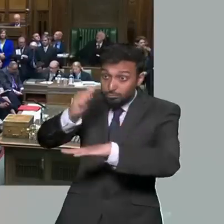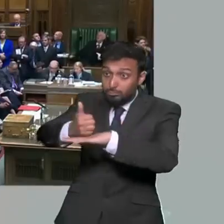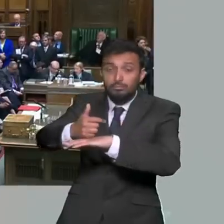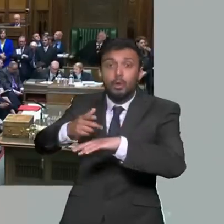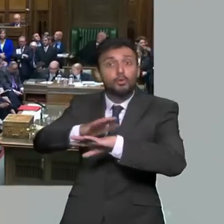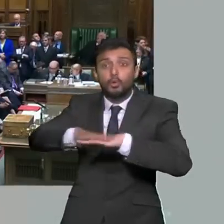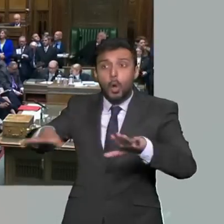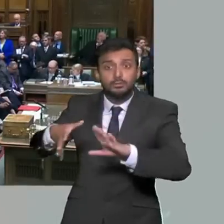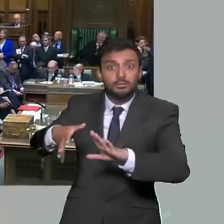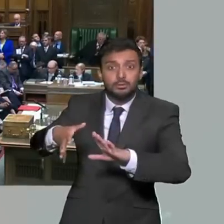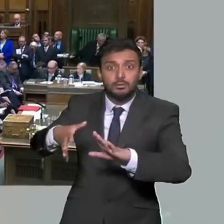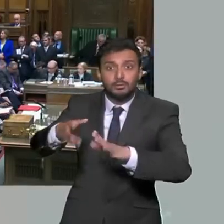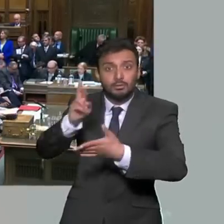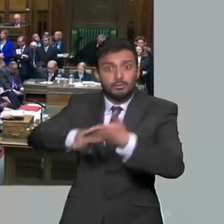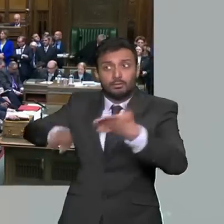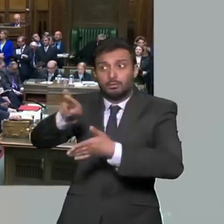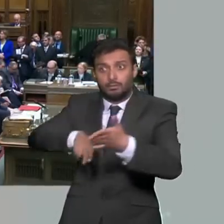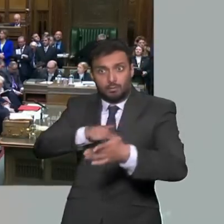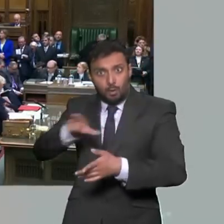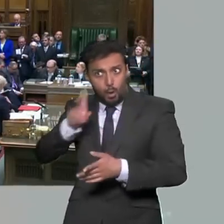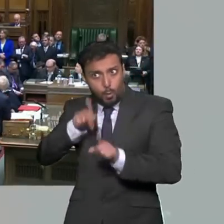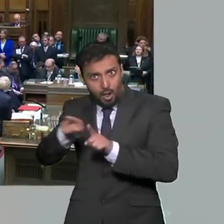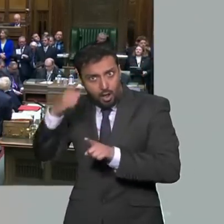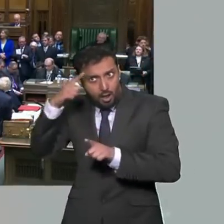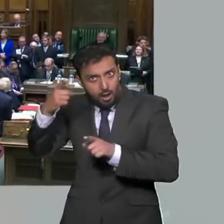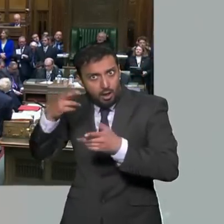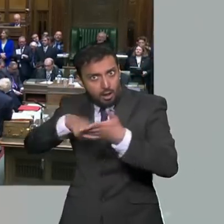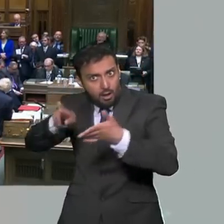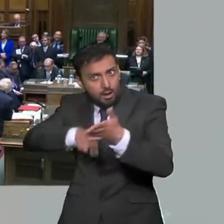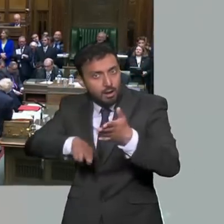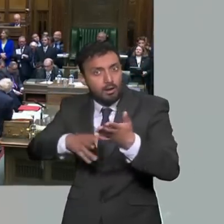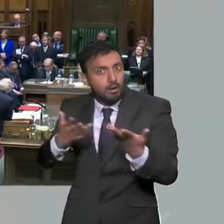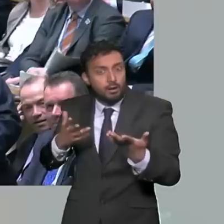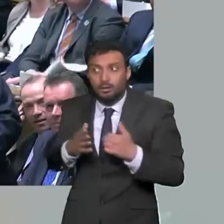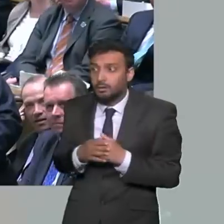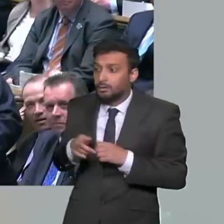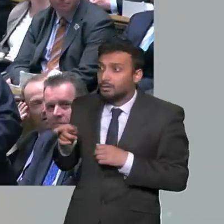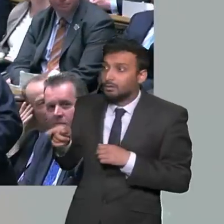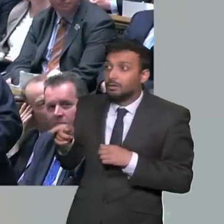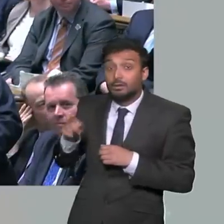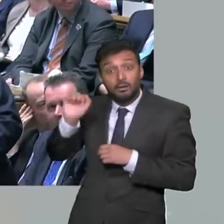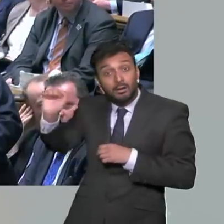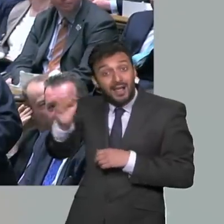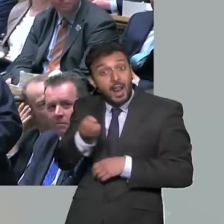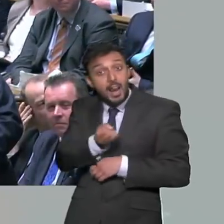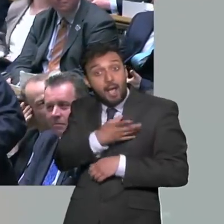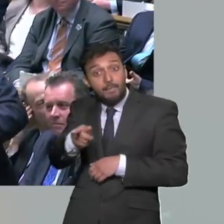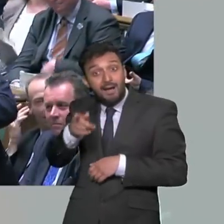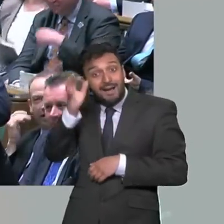The Prime Minister Is that the Labour council pulling out of its deal?